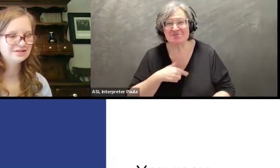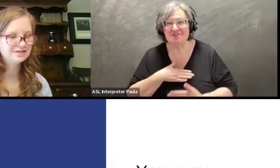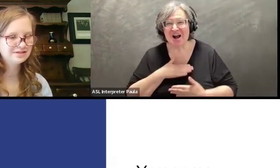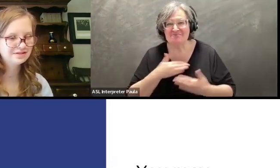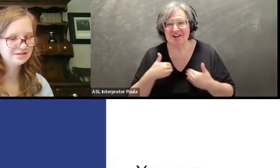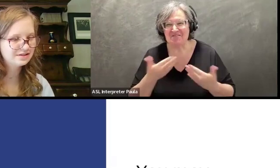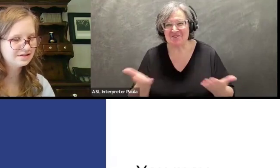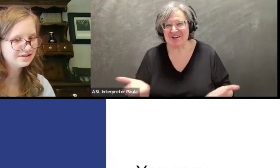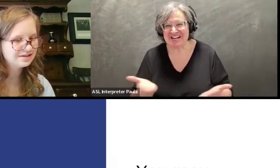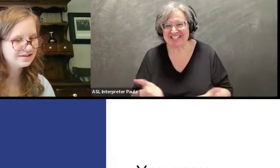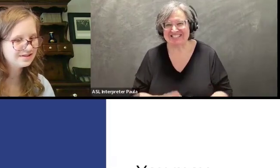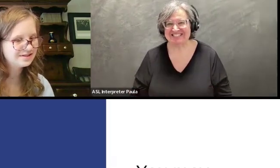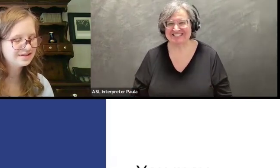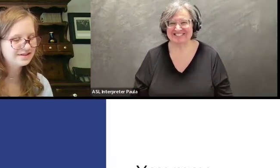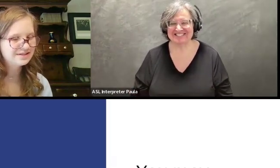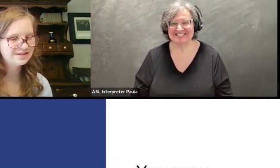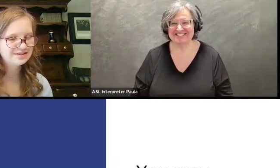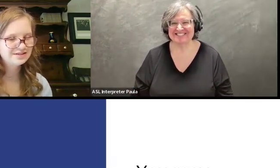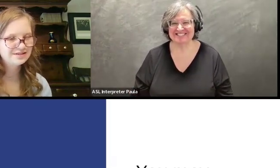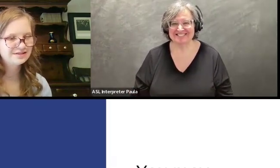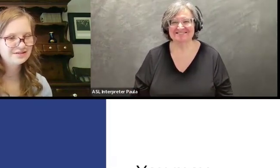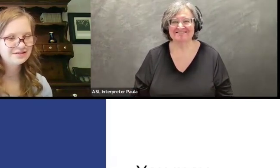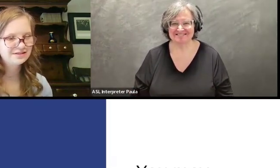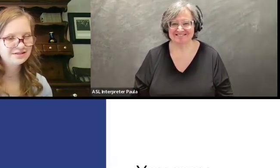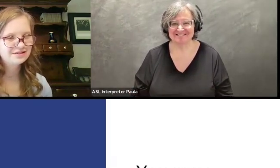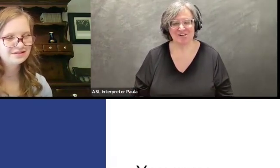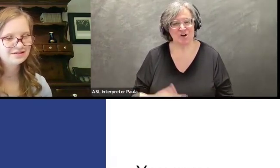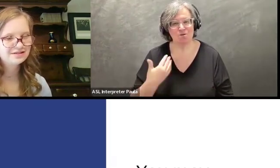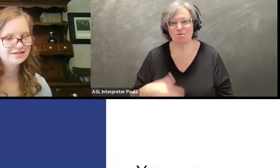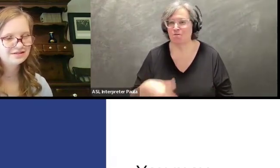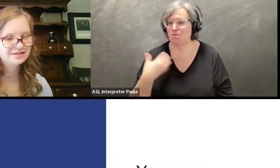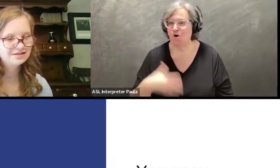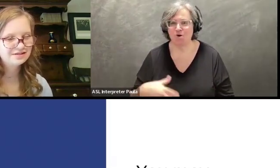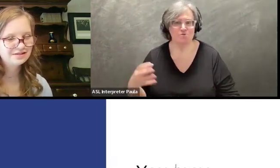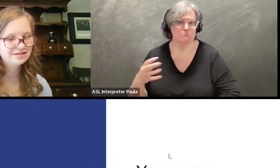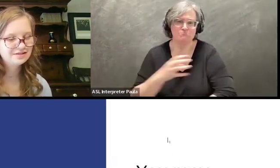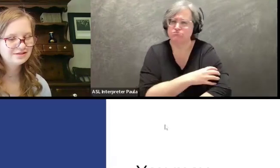you with us. It is clear what a powerhouse advocate you are in